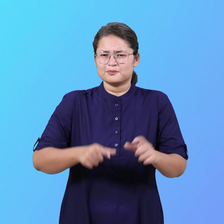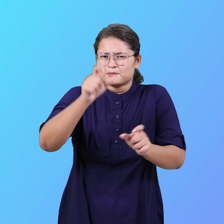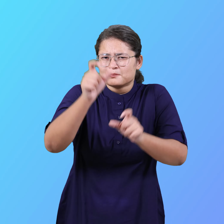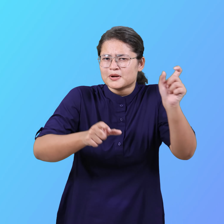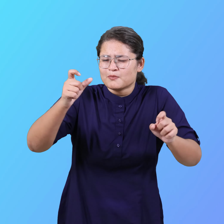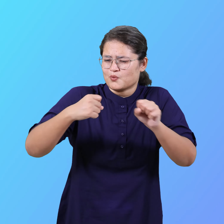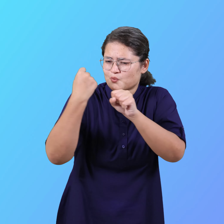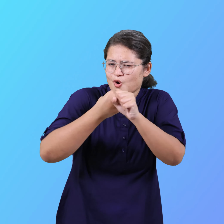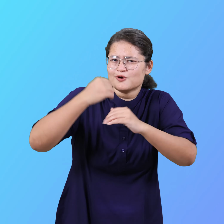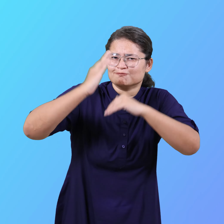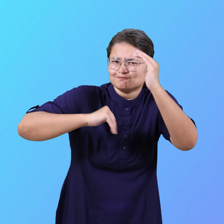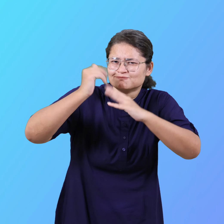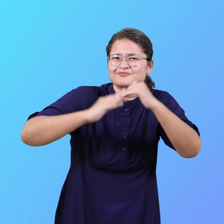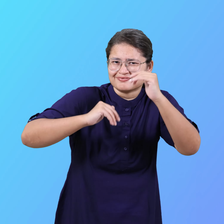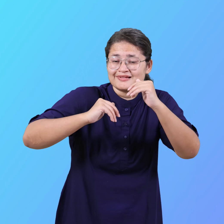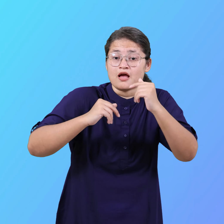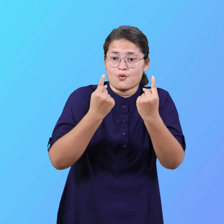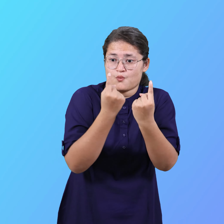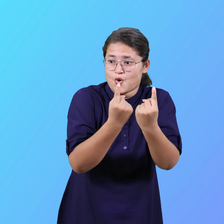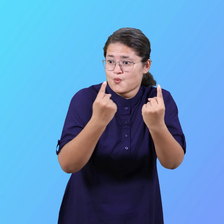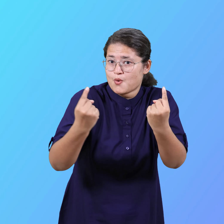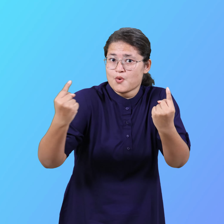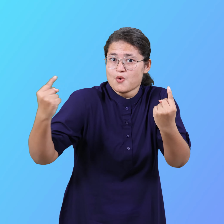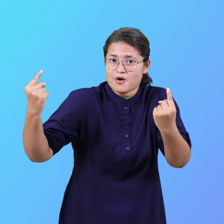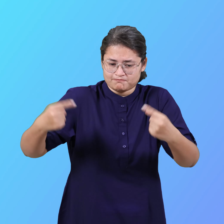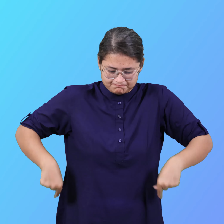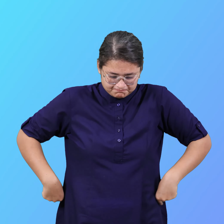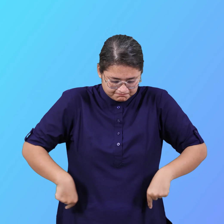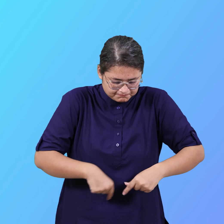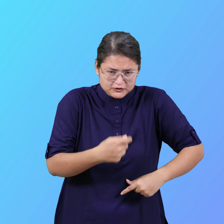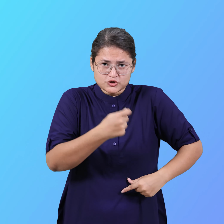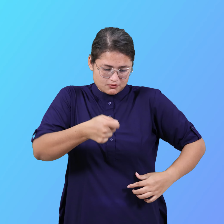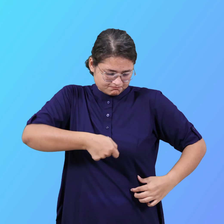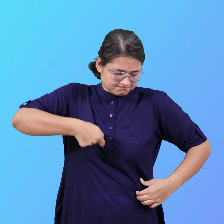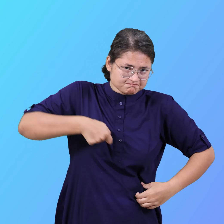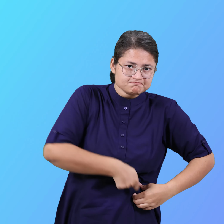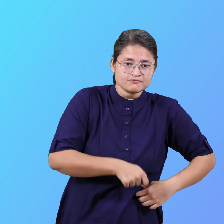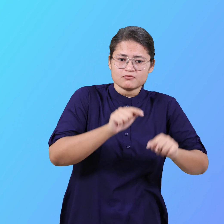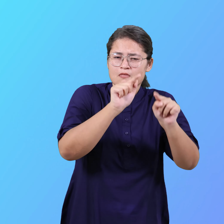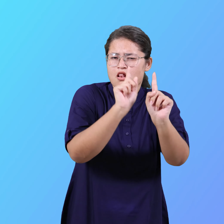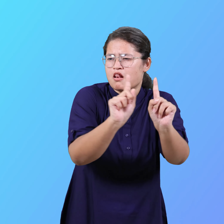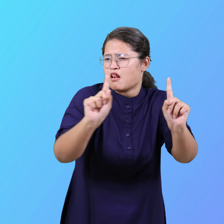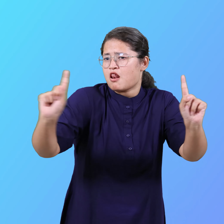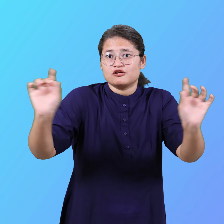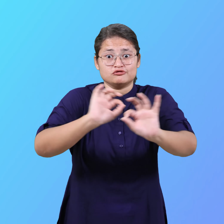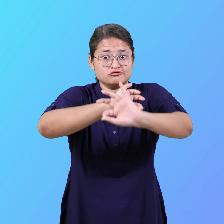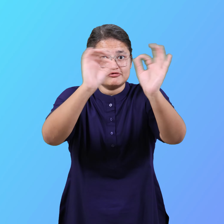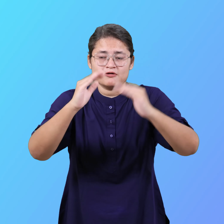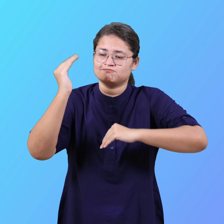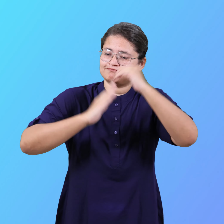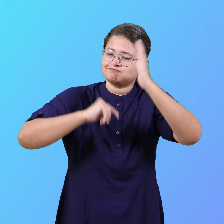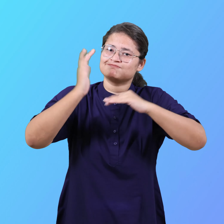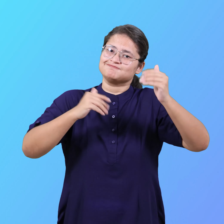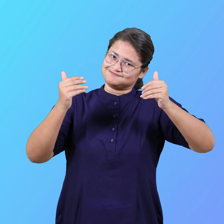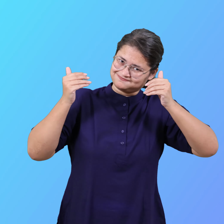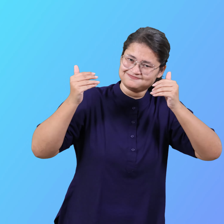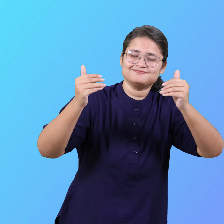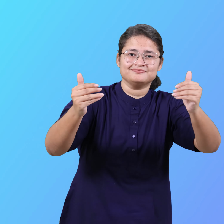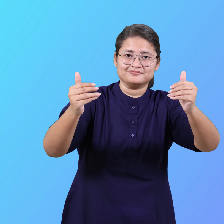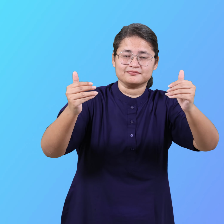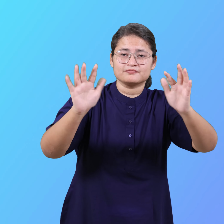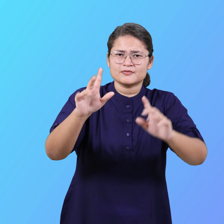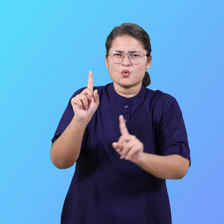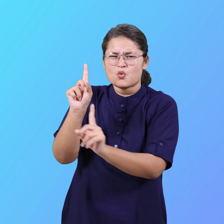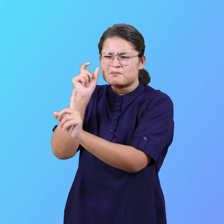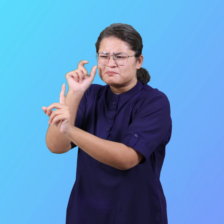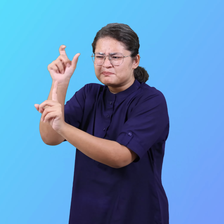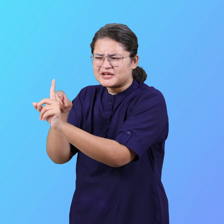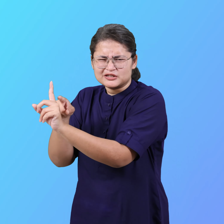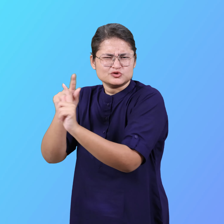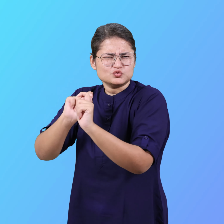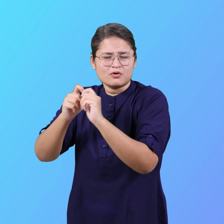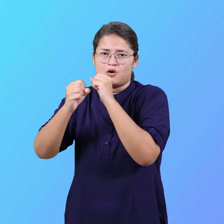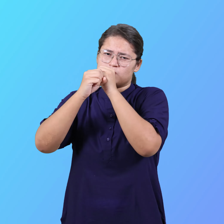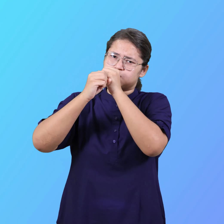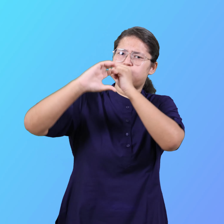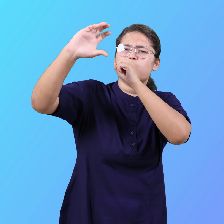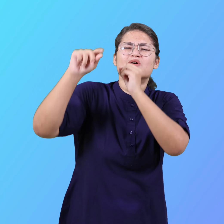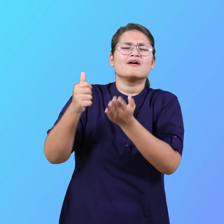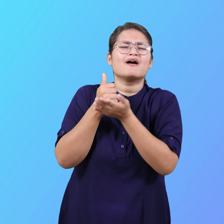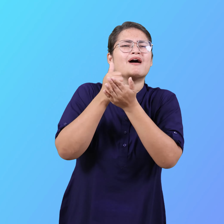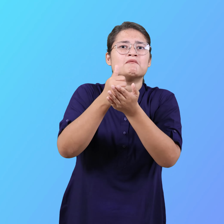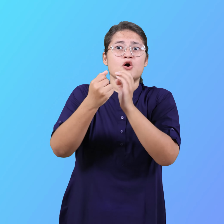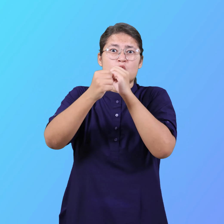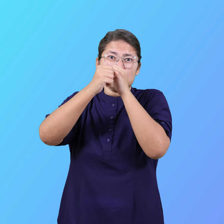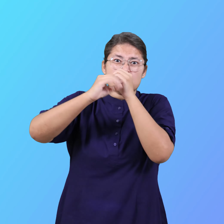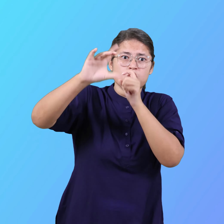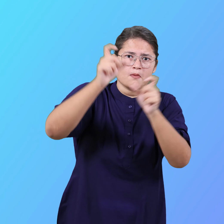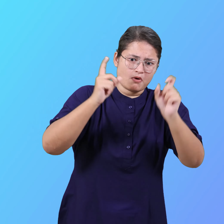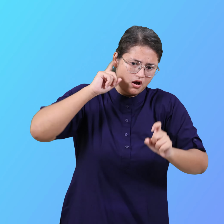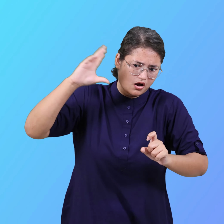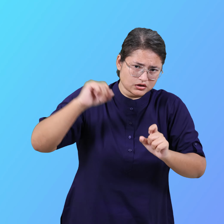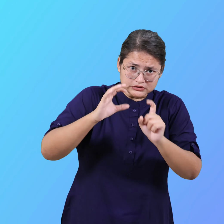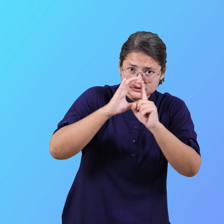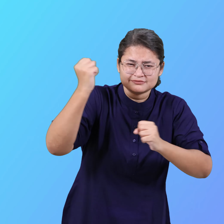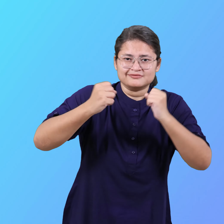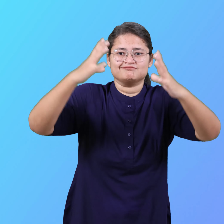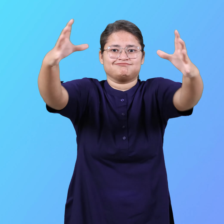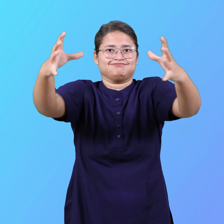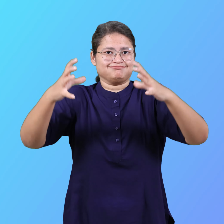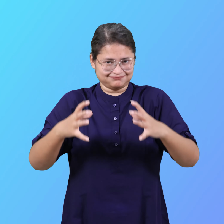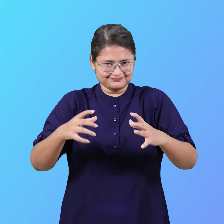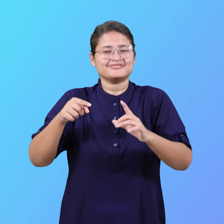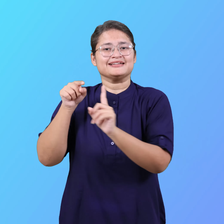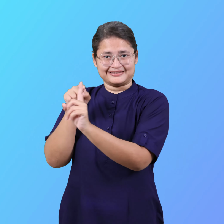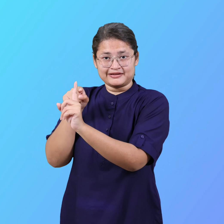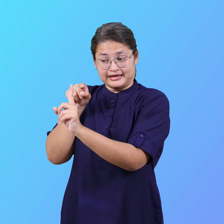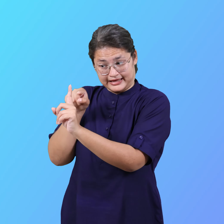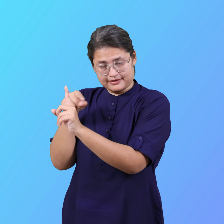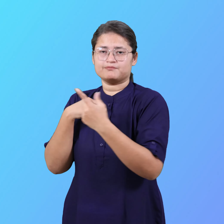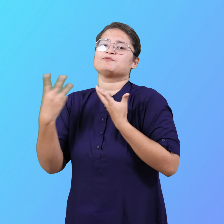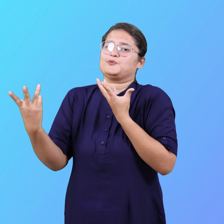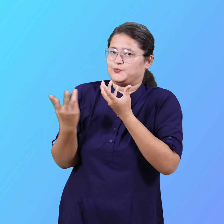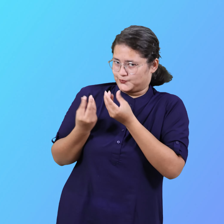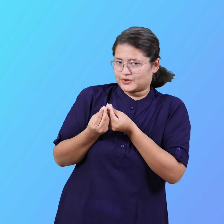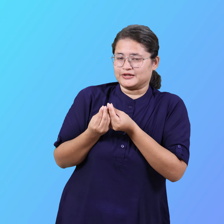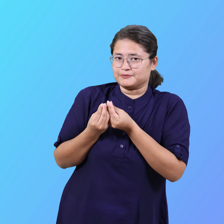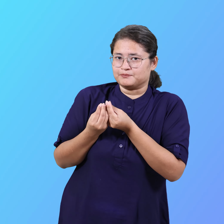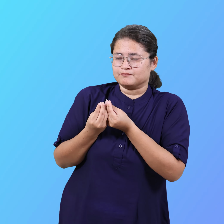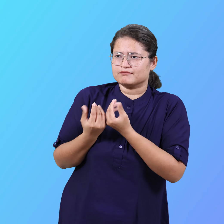Each of the builders wore his sword at his side as he worked. The man whose job was to blow the trumpet to warn the people stayed next to me.